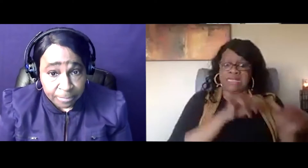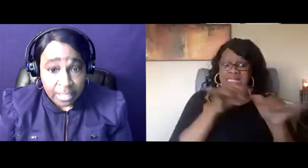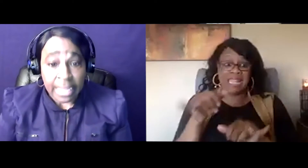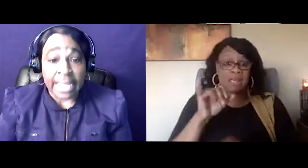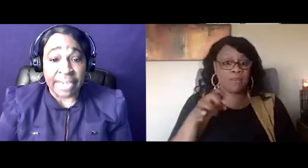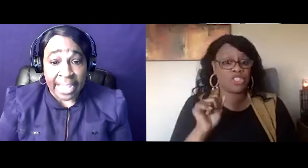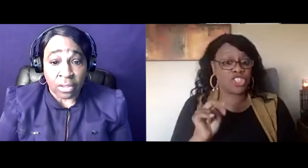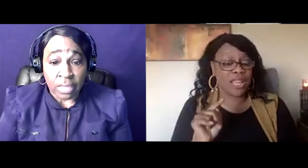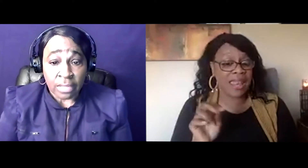And now